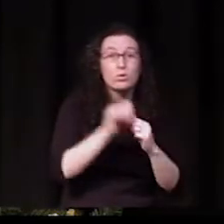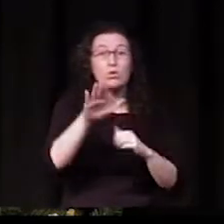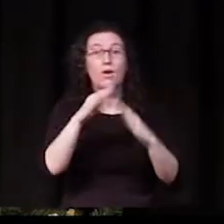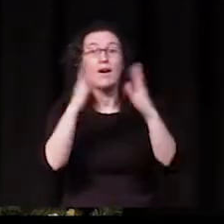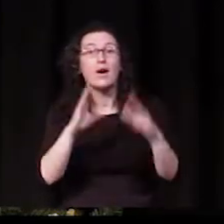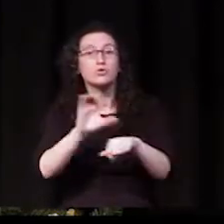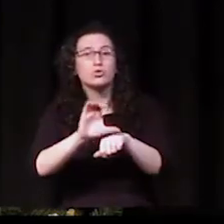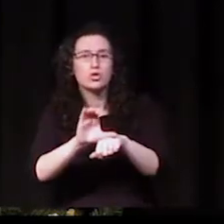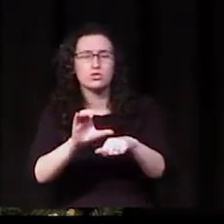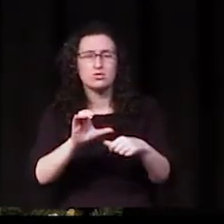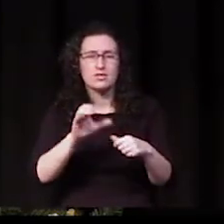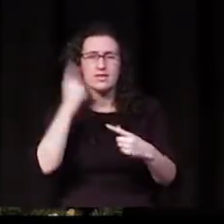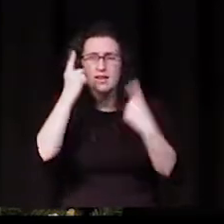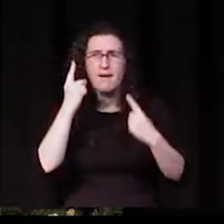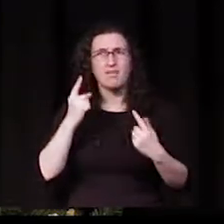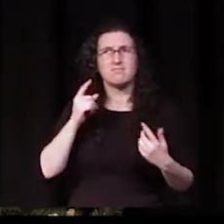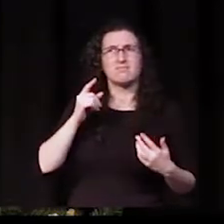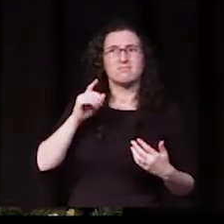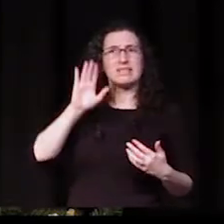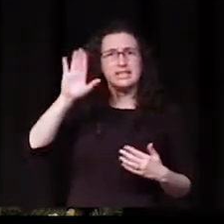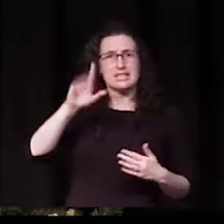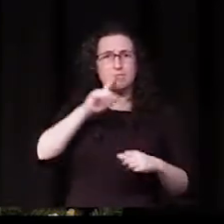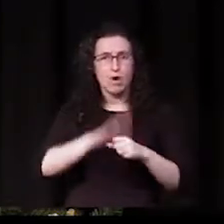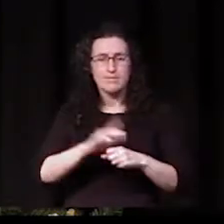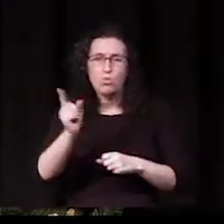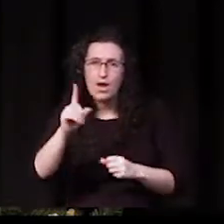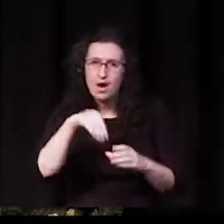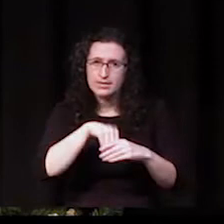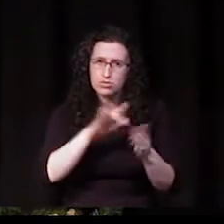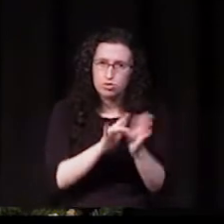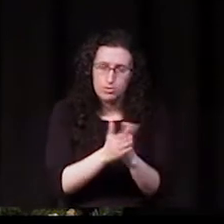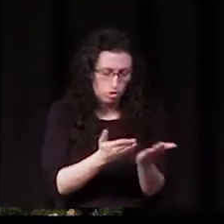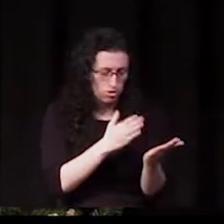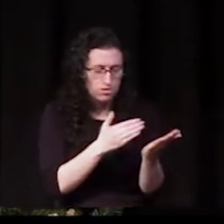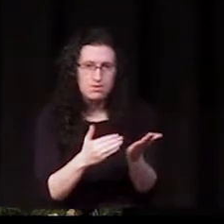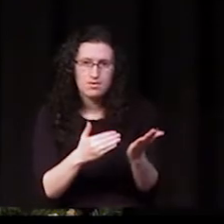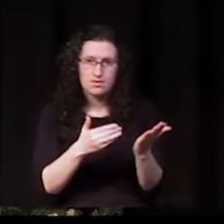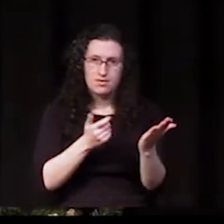What are some of the promises that you found in Scripture? What are some of the promises that rise to the surface